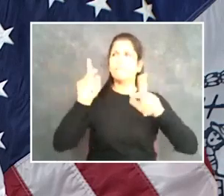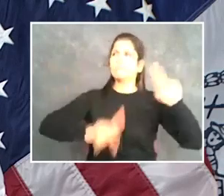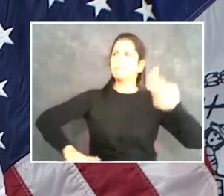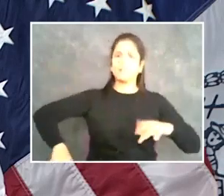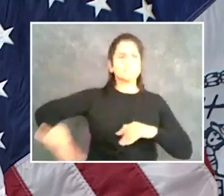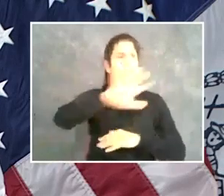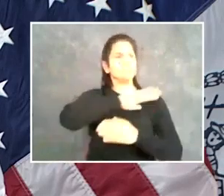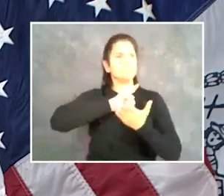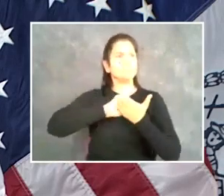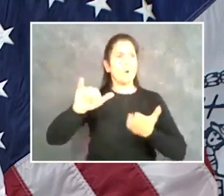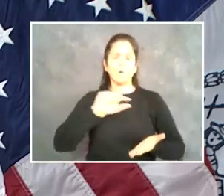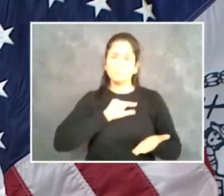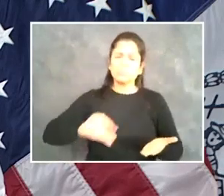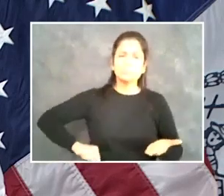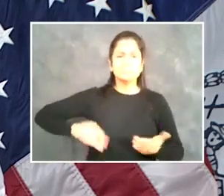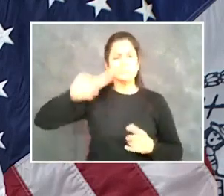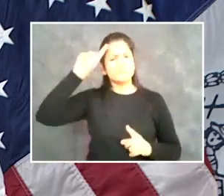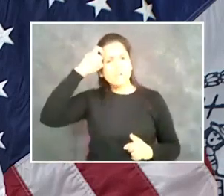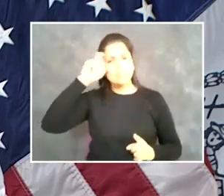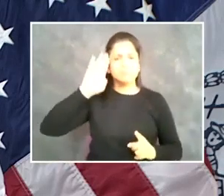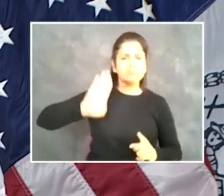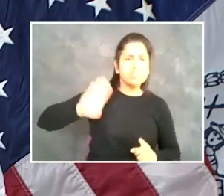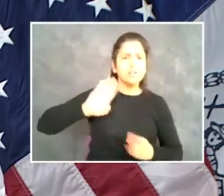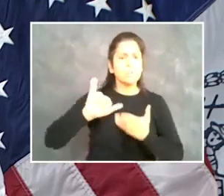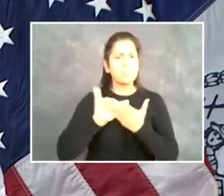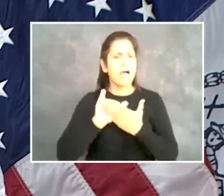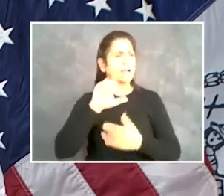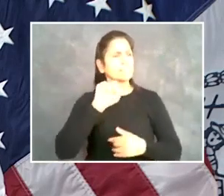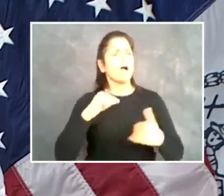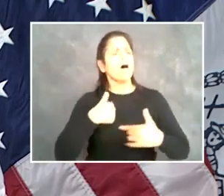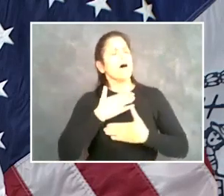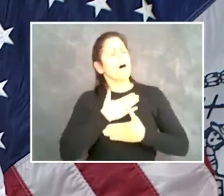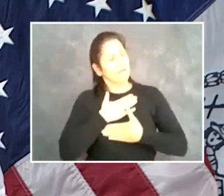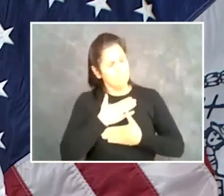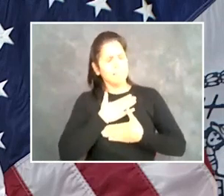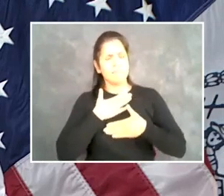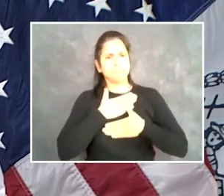HAPPENS SO REGULARLY. SO THANK YOU TO ALL.